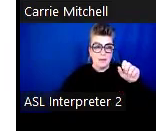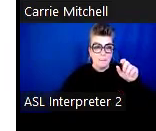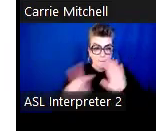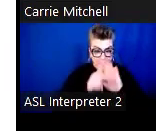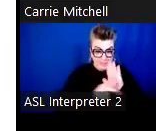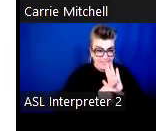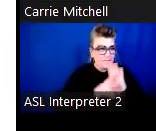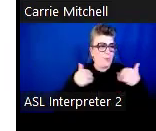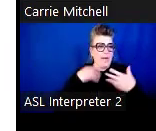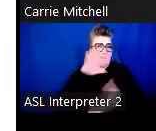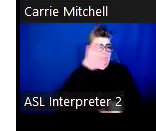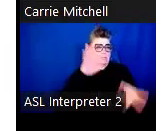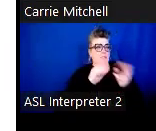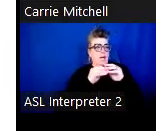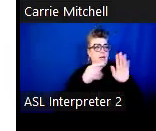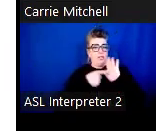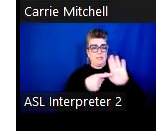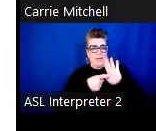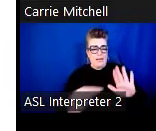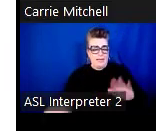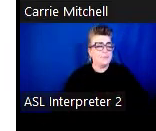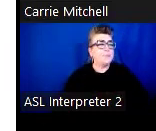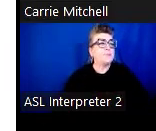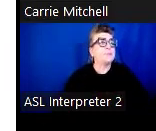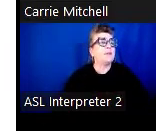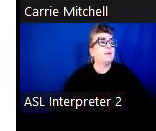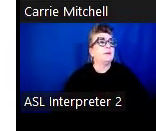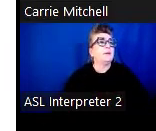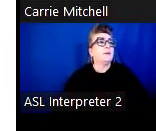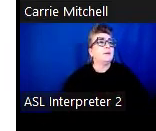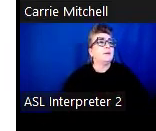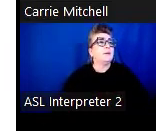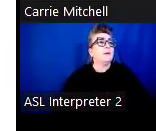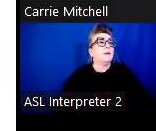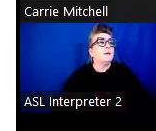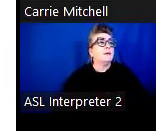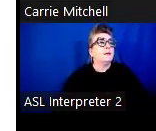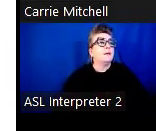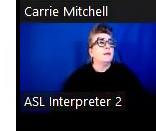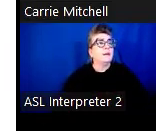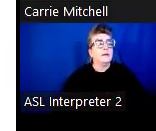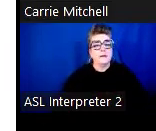We've got a whole section on FAQs related to the data management and sharing policy.